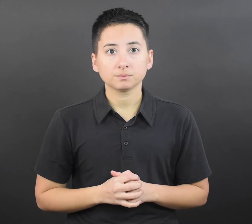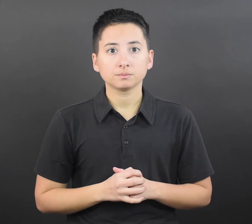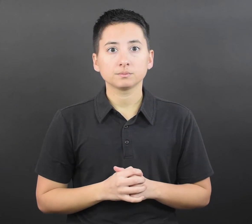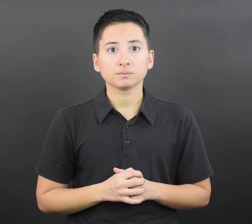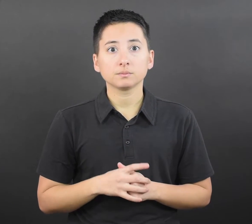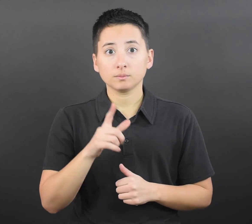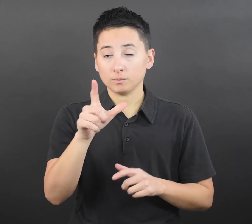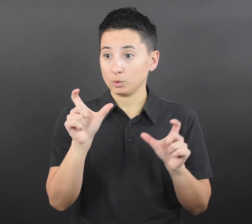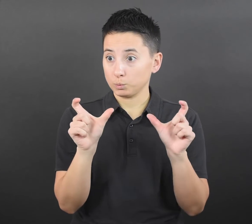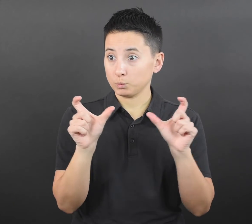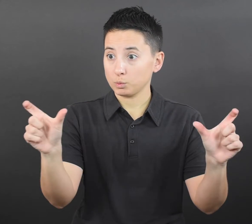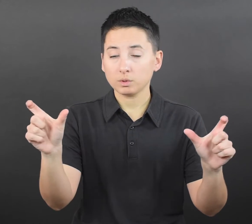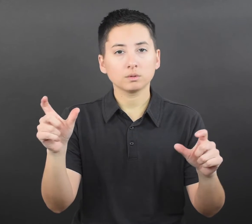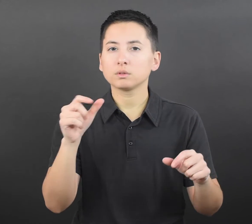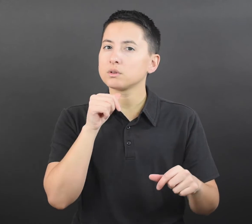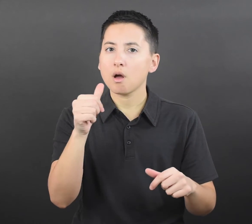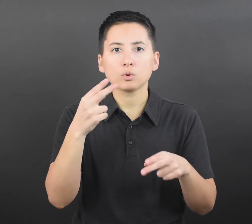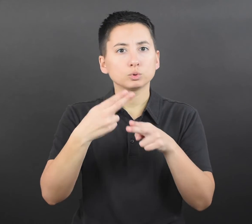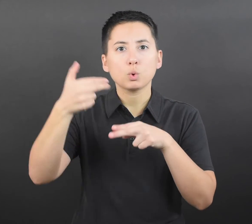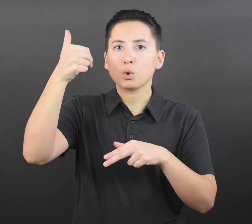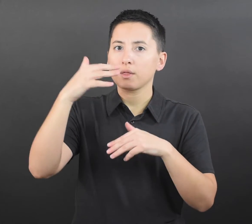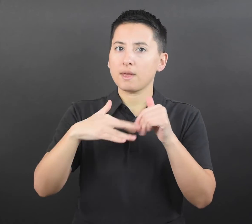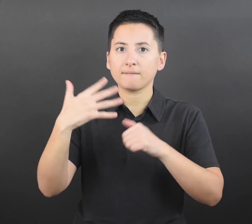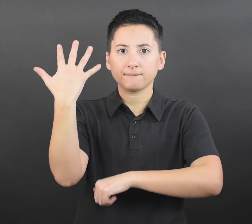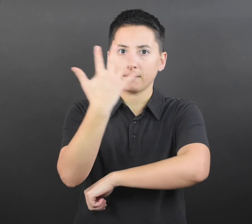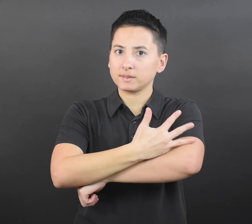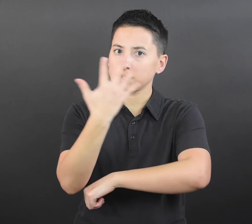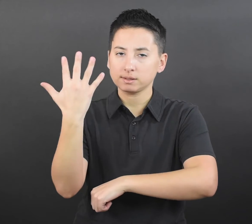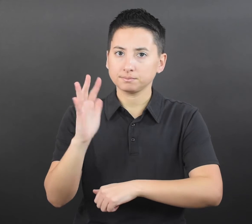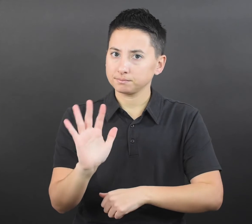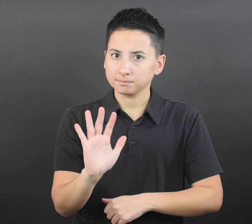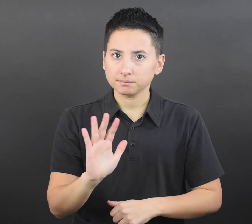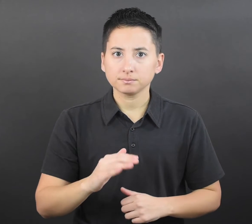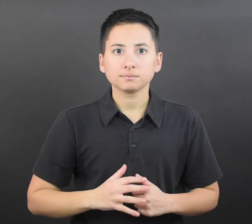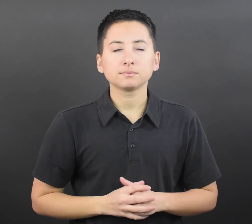The quarantine period should never be shorter than five days.